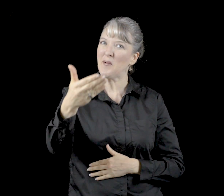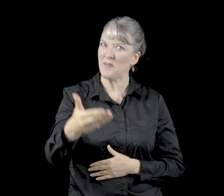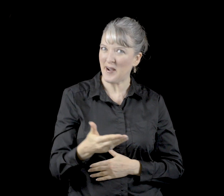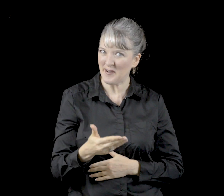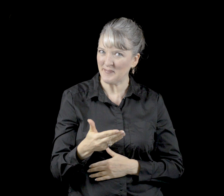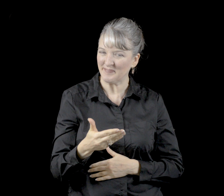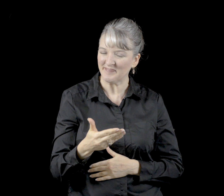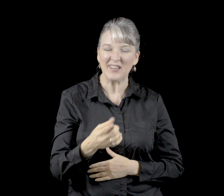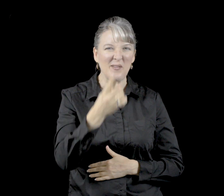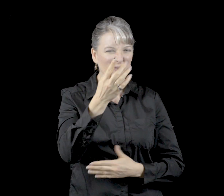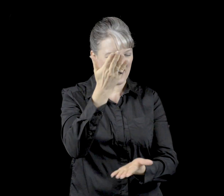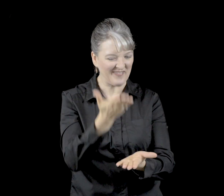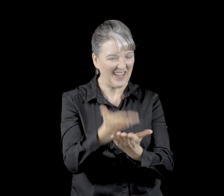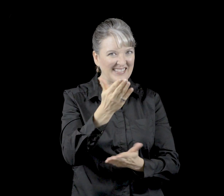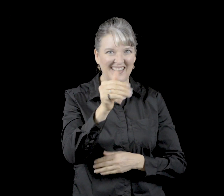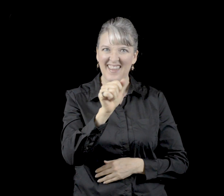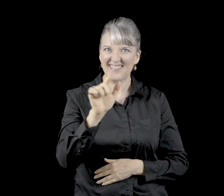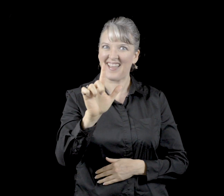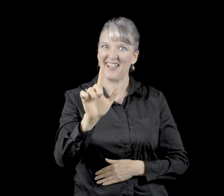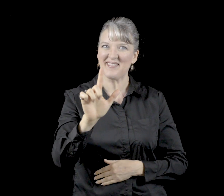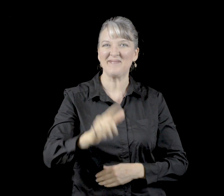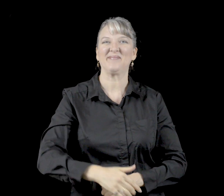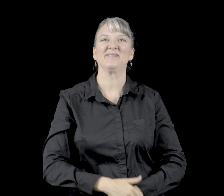Welcome to One Fact ASL!